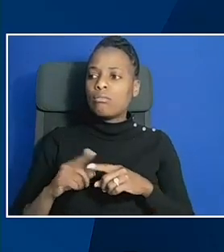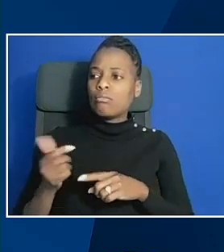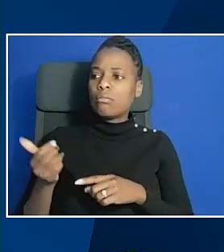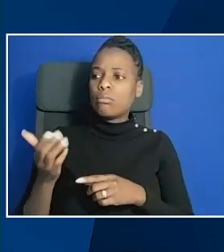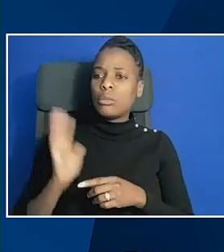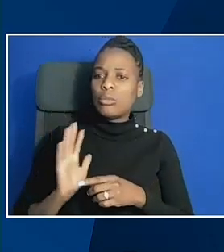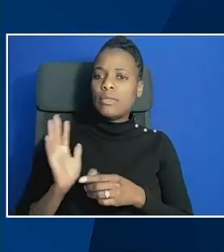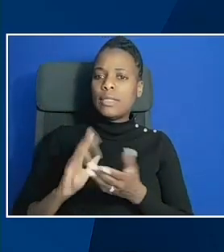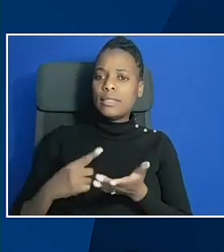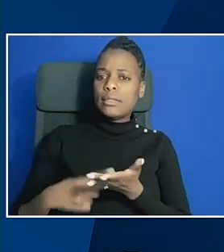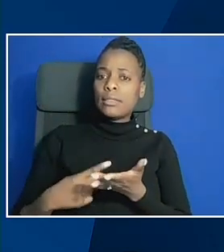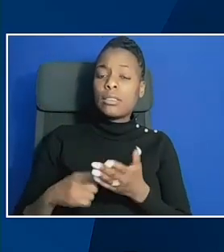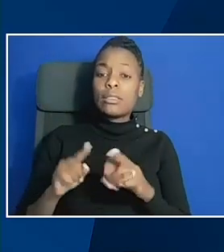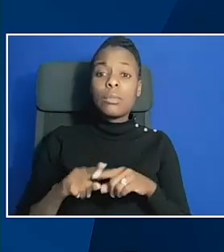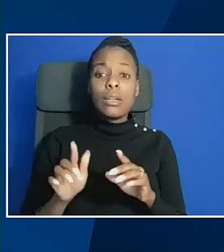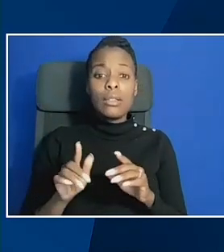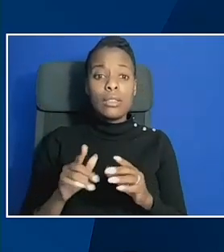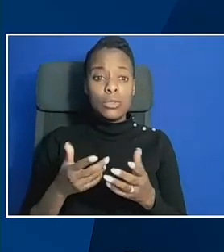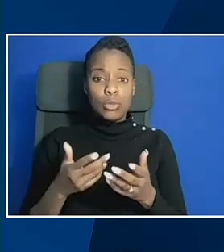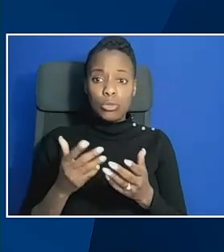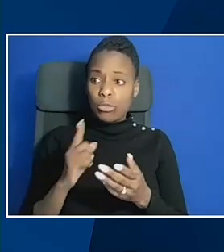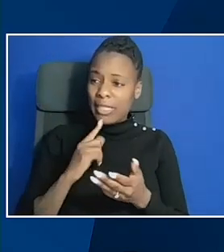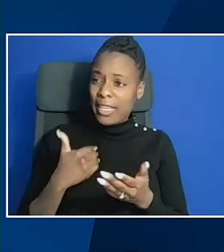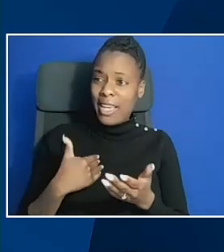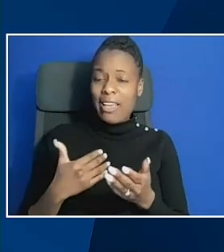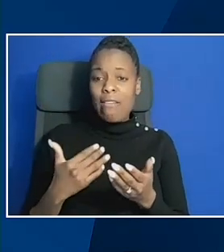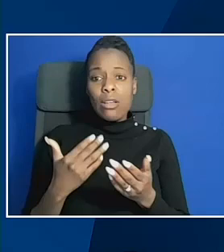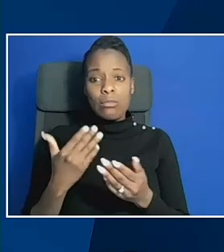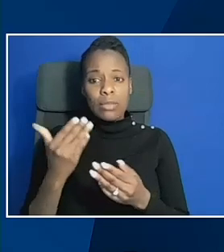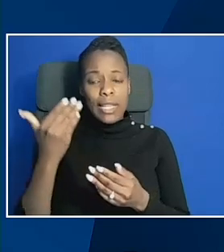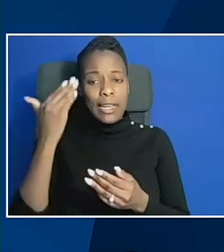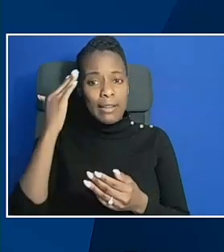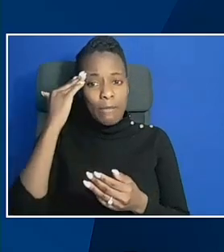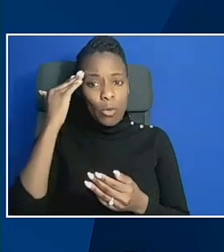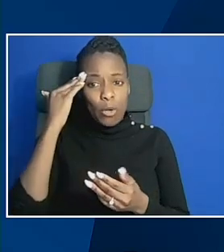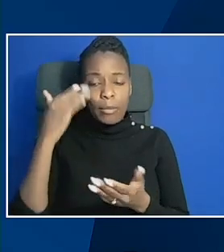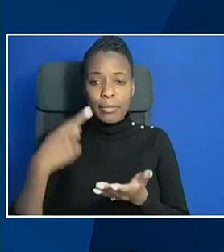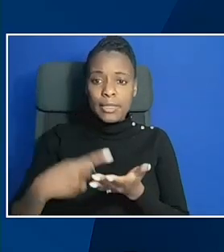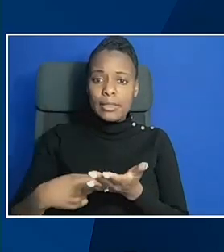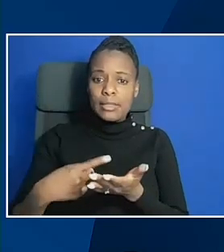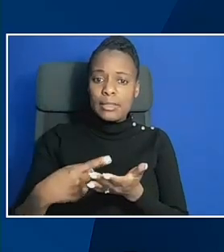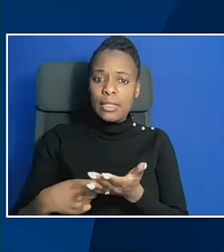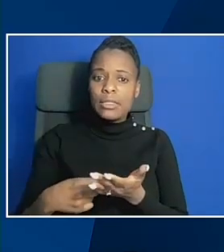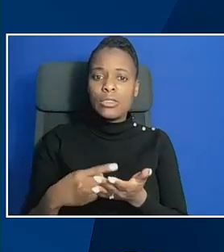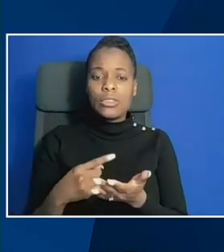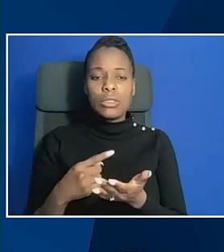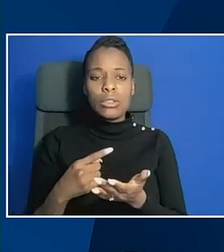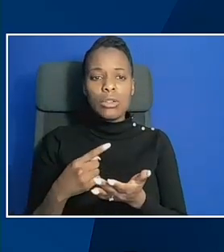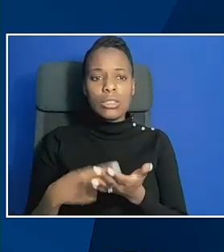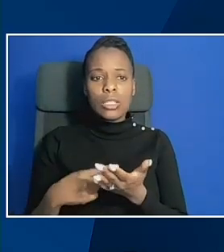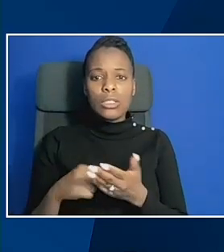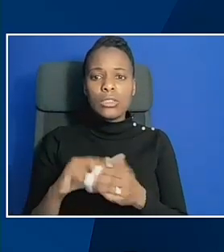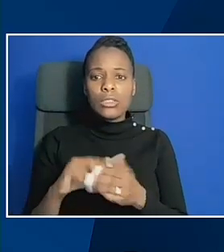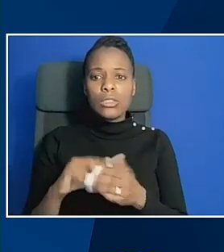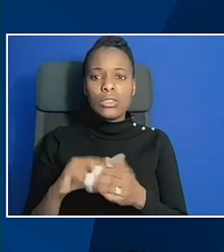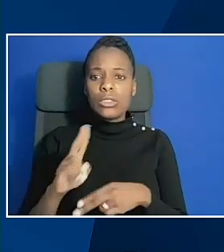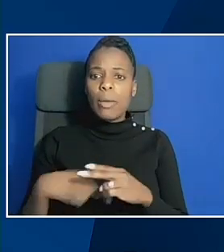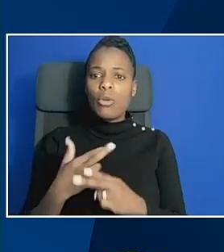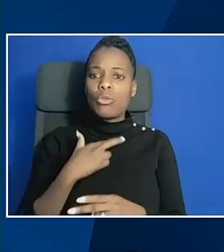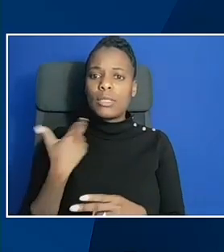informed conversation, and one that we can all share around where the greatest risks are, I think we do need to further define education-specific.